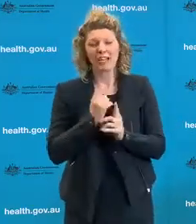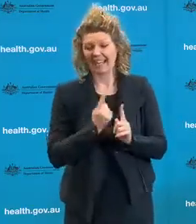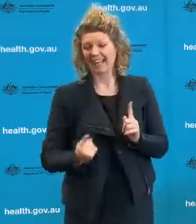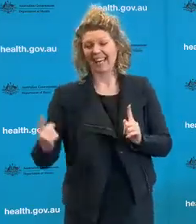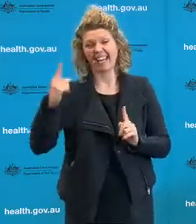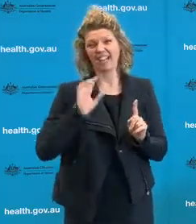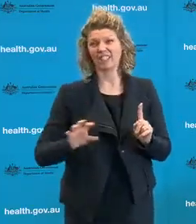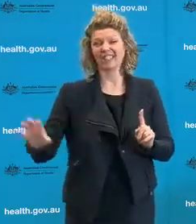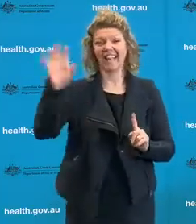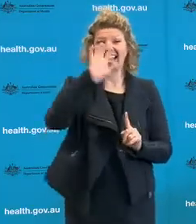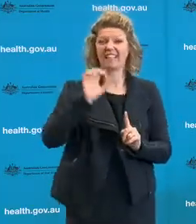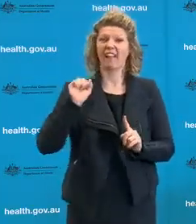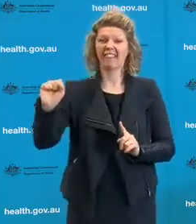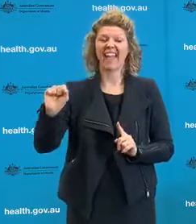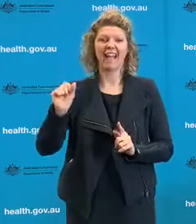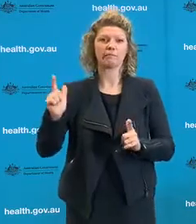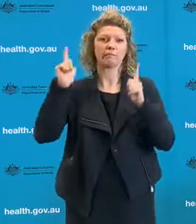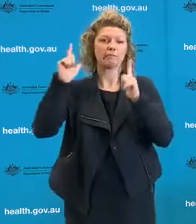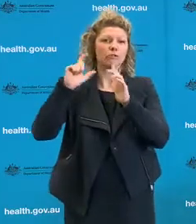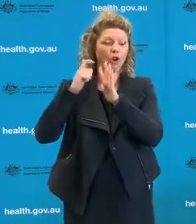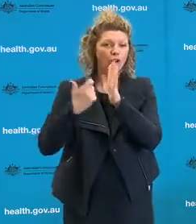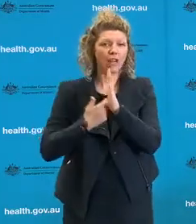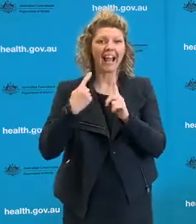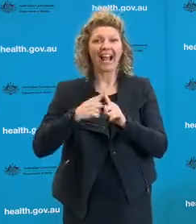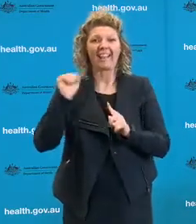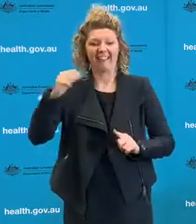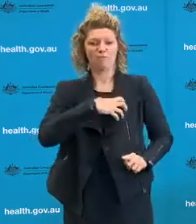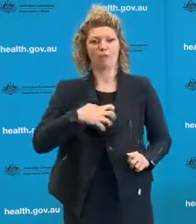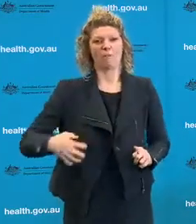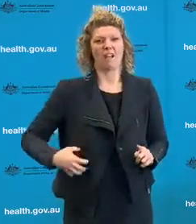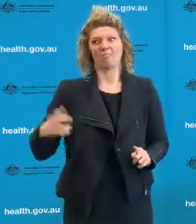and their premiers whether the borders are opened or closed.